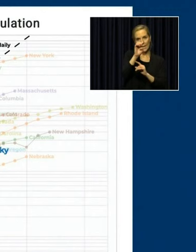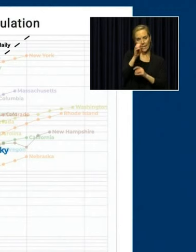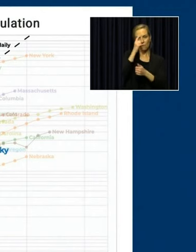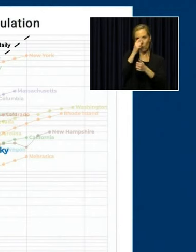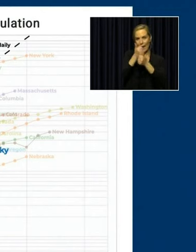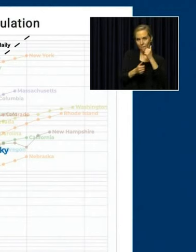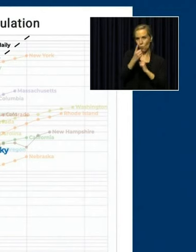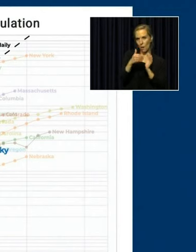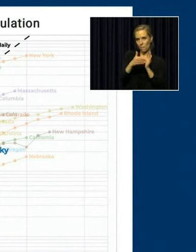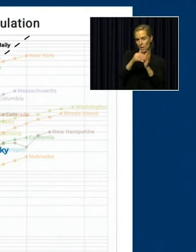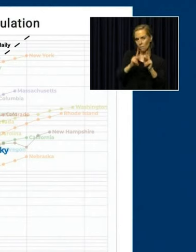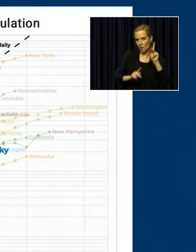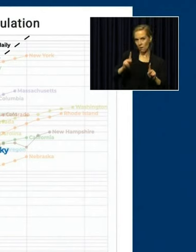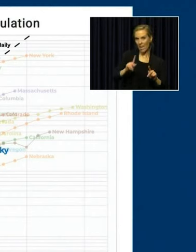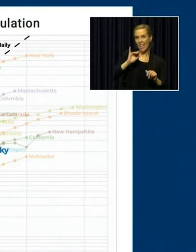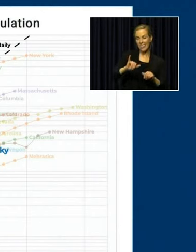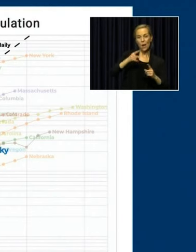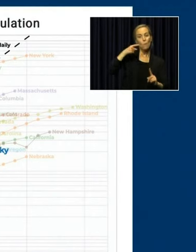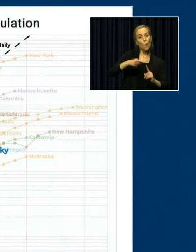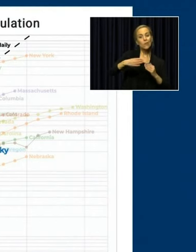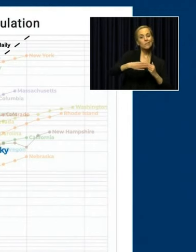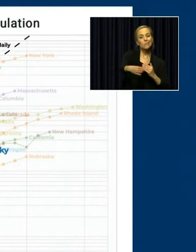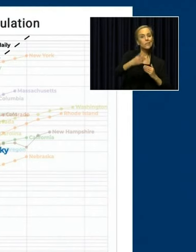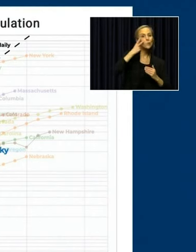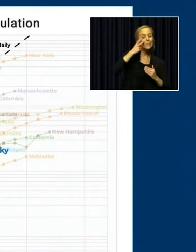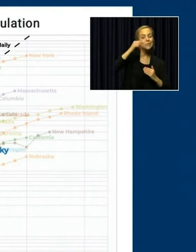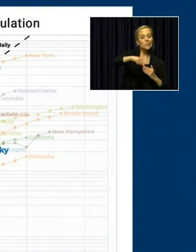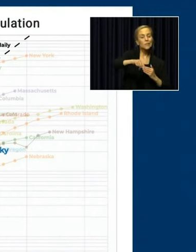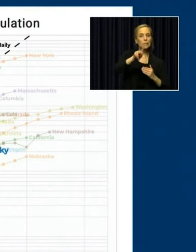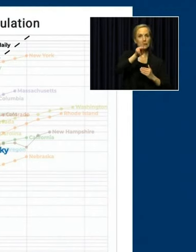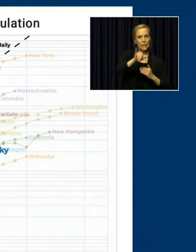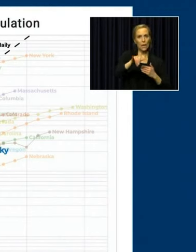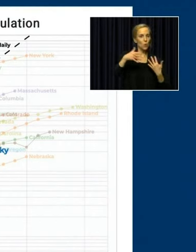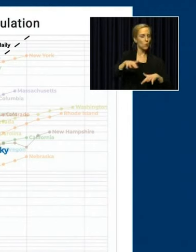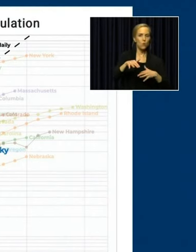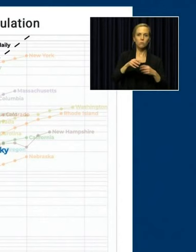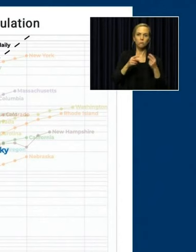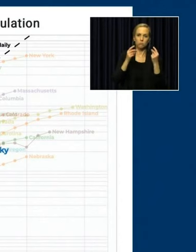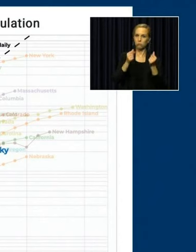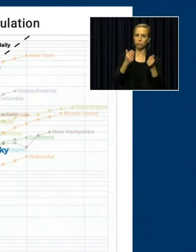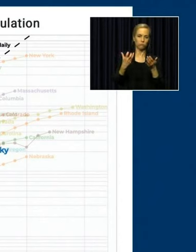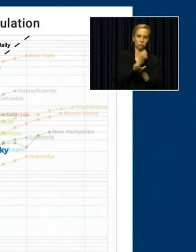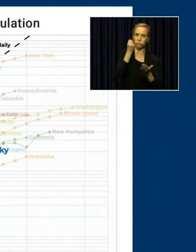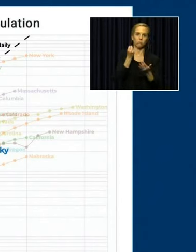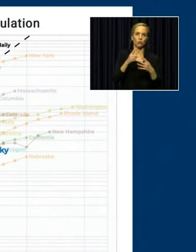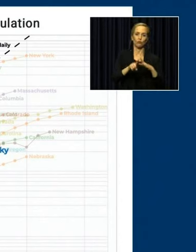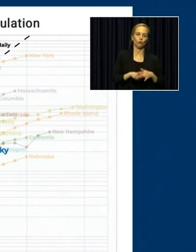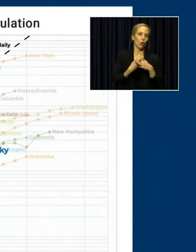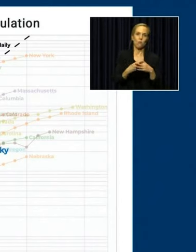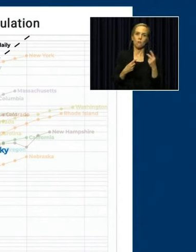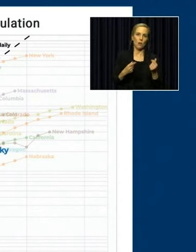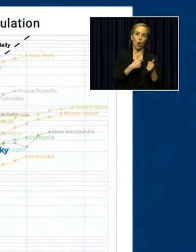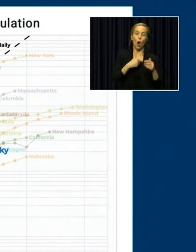EVERYTHING FROM HEAPING HOSPITALS TO HELPING AT OUR FOOD BANKS THAT NEED THAT HELP NOW MORE THAN EVER, AND WE WILL SEE